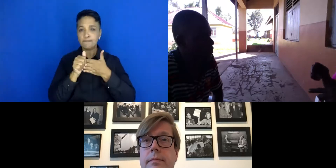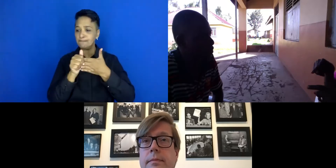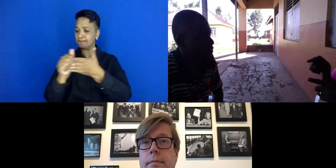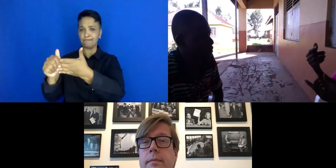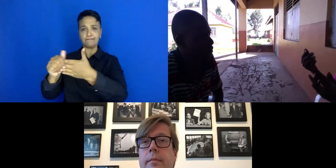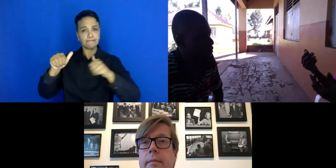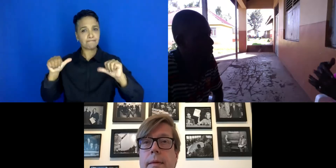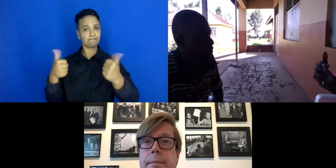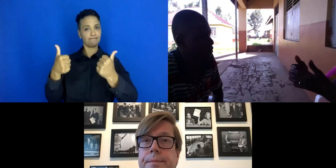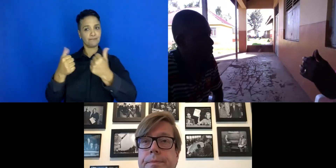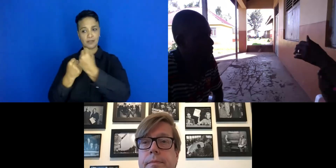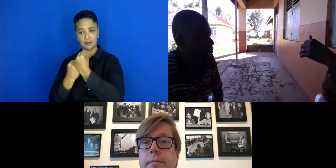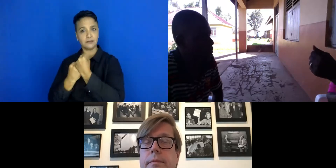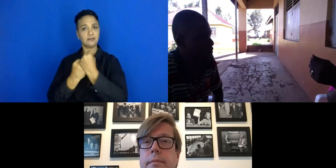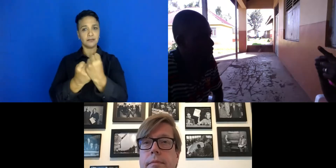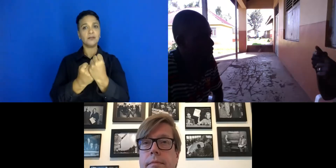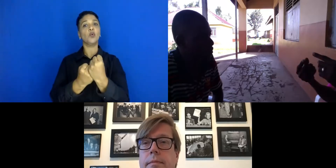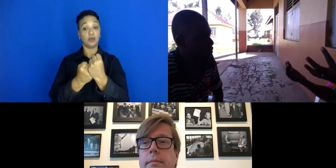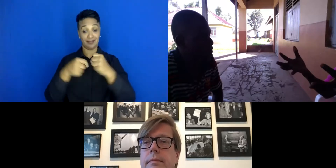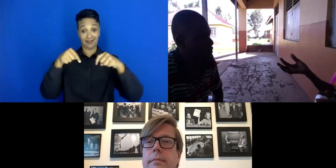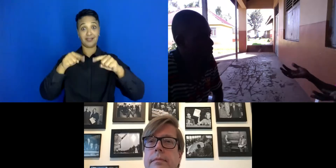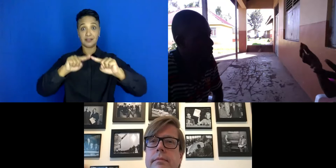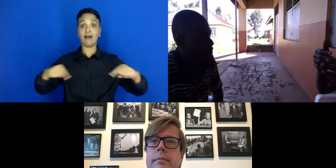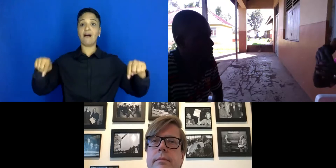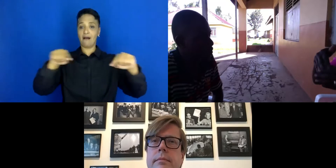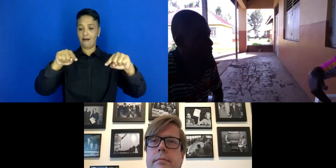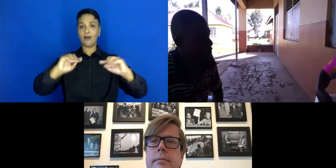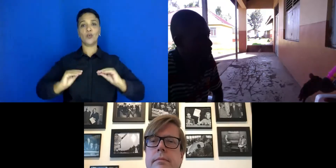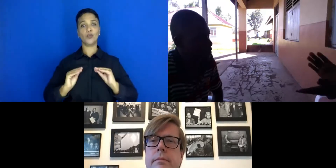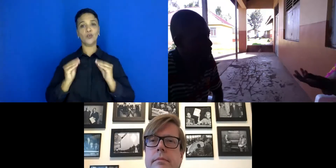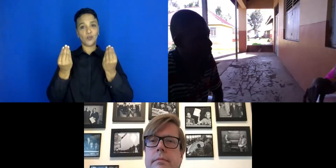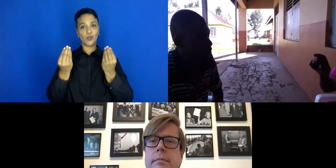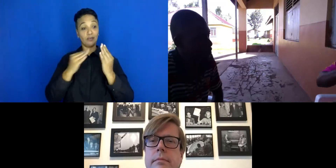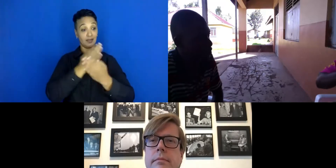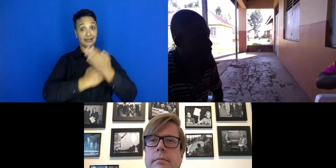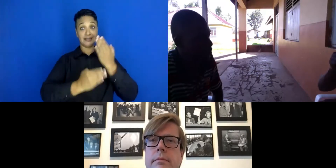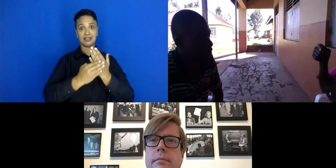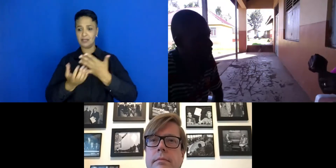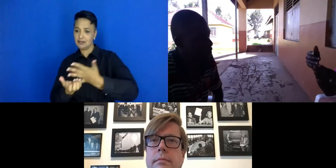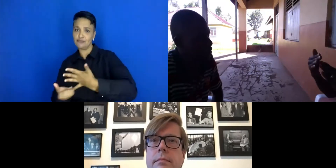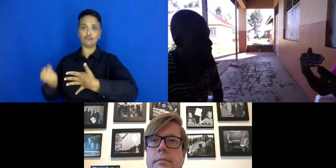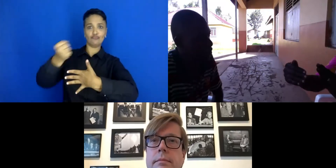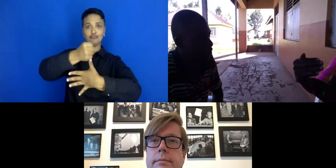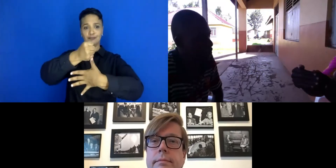to um bringing the youth with disabilities agenda to the front and center uh it's my honor to now